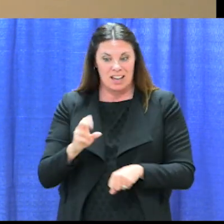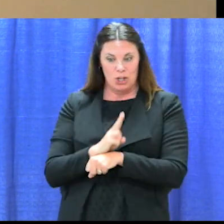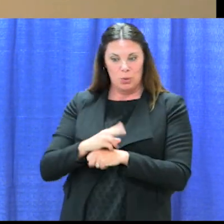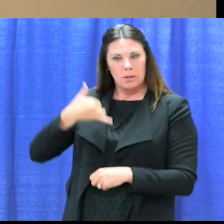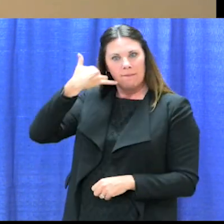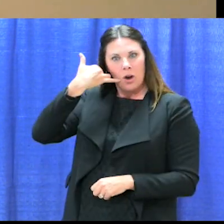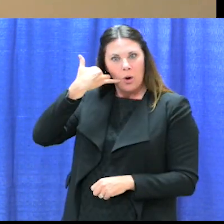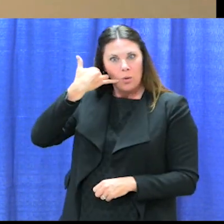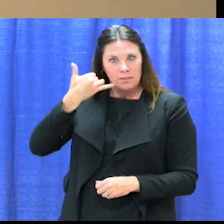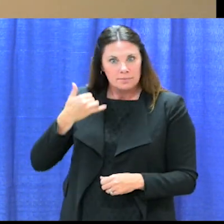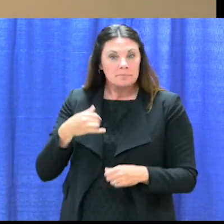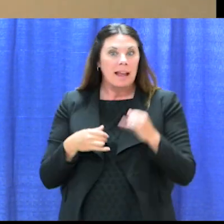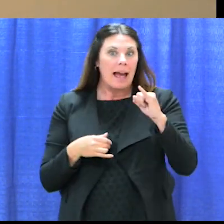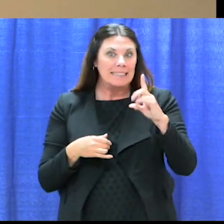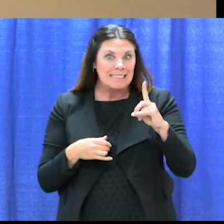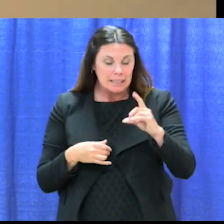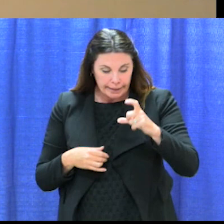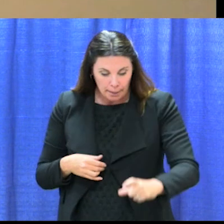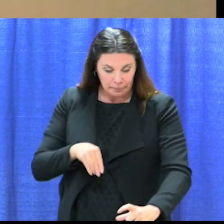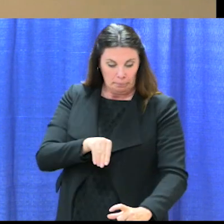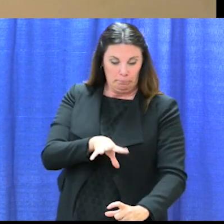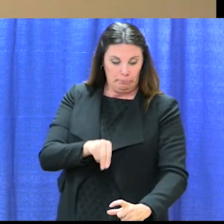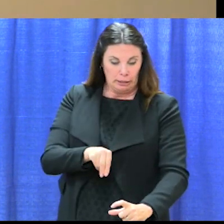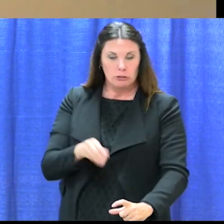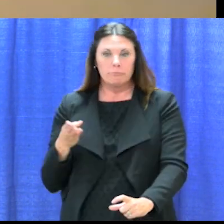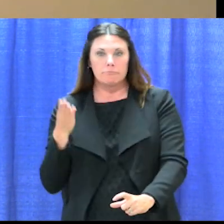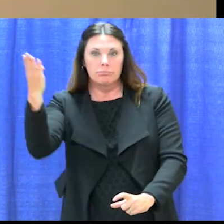of any one of these IDs submitting it with your application.